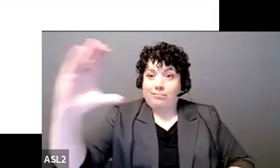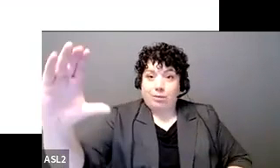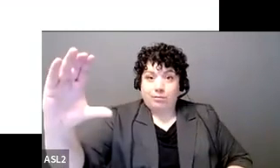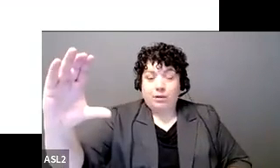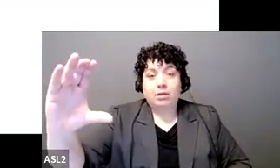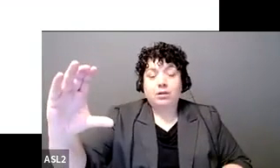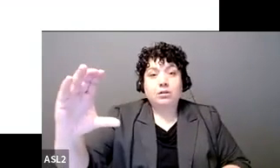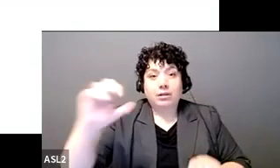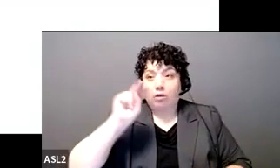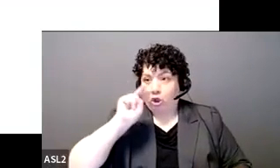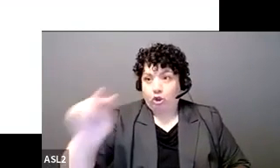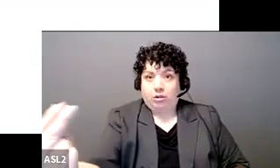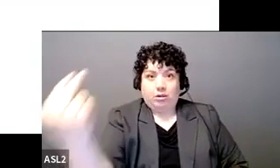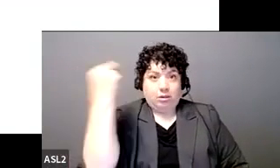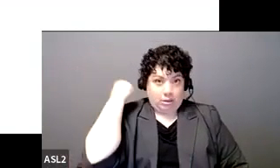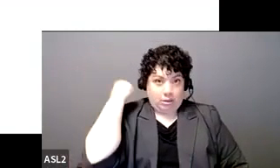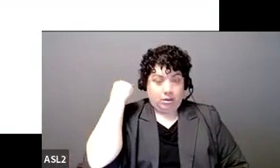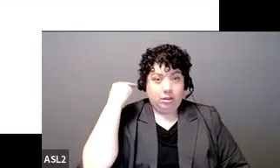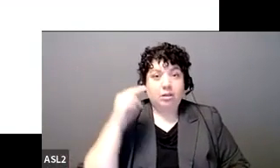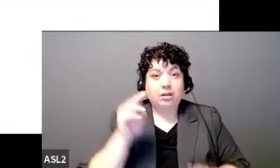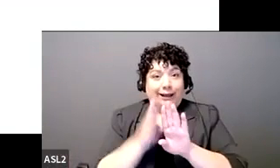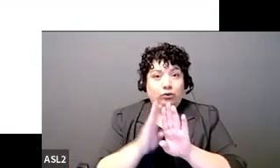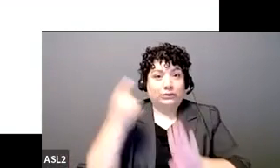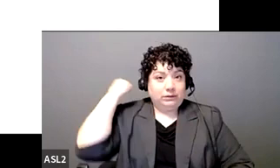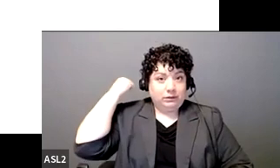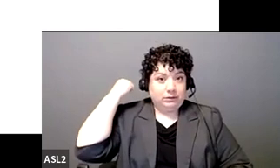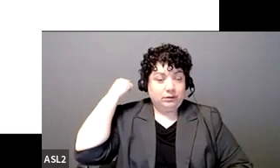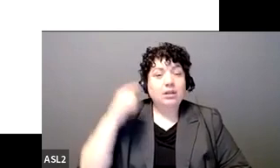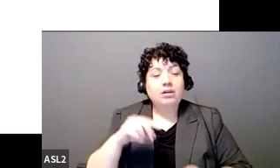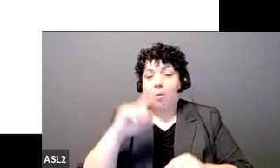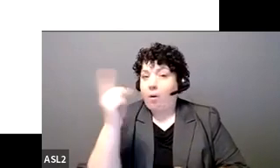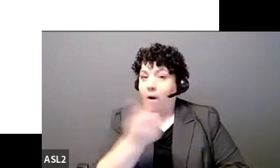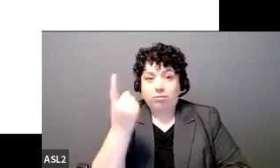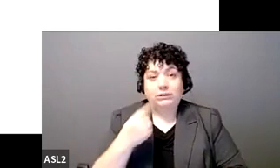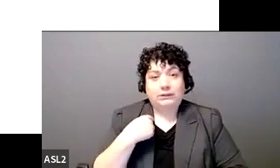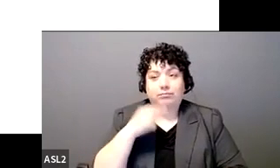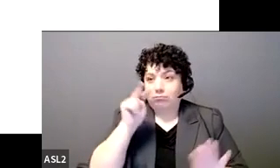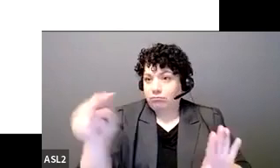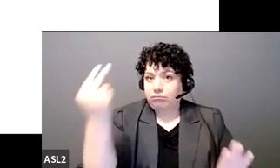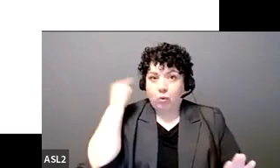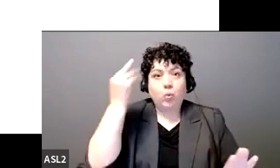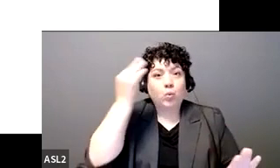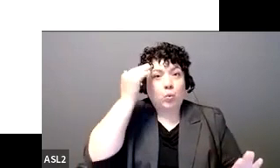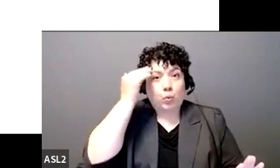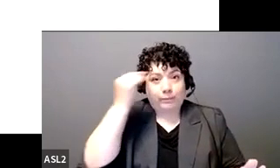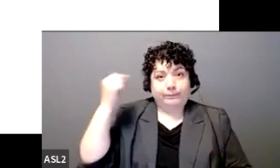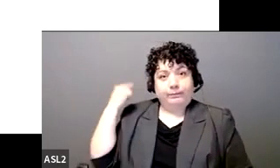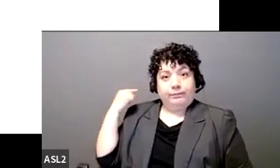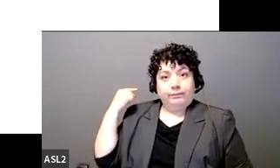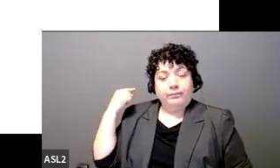the entrance so he always sees the entrance that helped him because when someone startles him